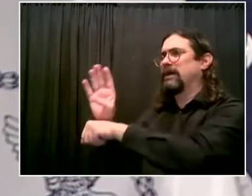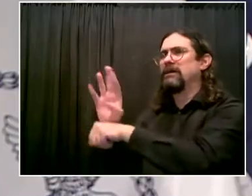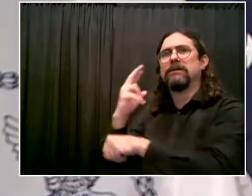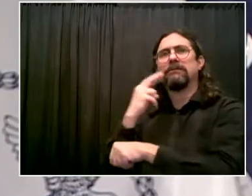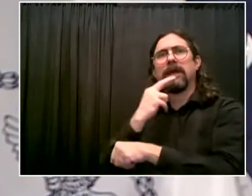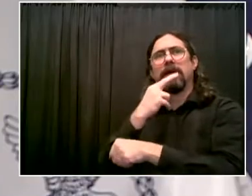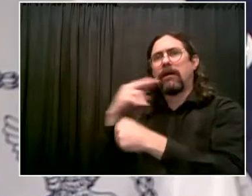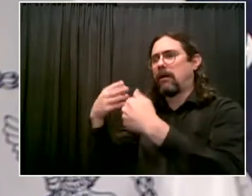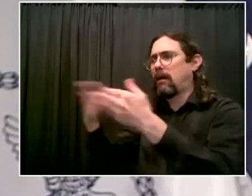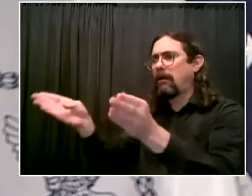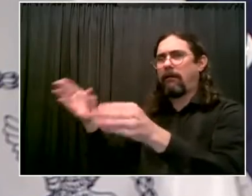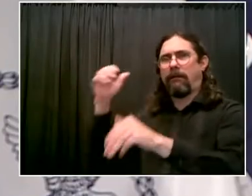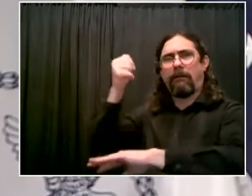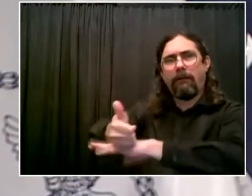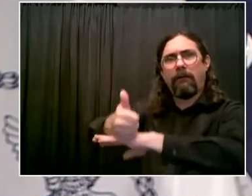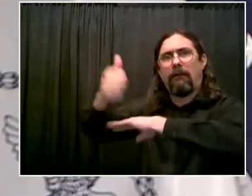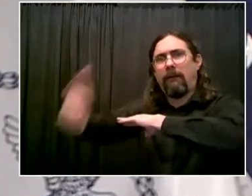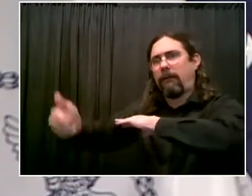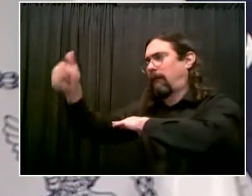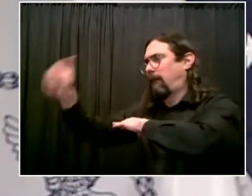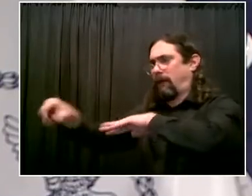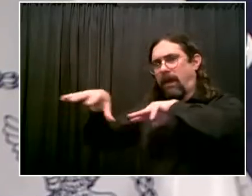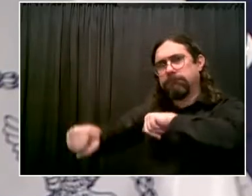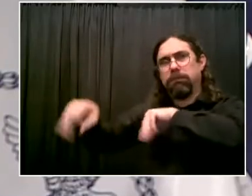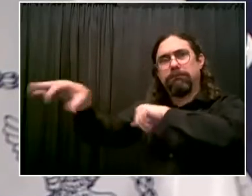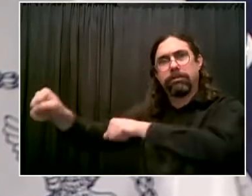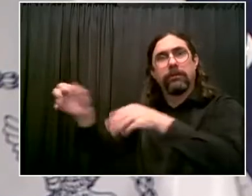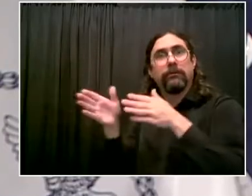THERE'S TOMUO CH FE REPARKING IN THE CITY BUT WHAT IS THE MESSAGE TO